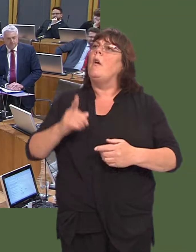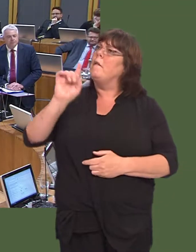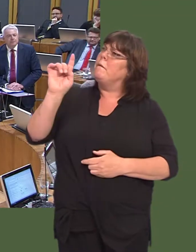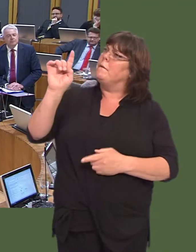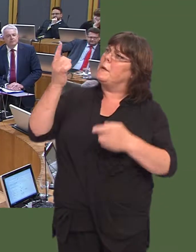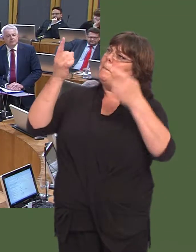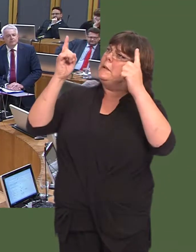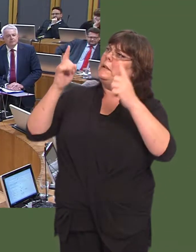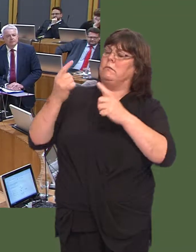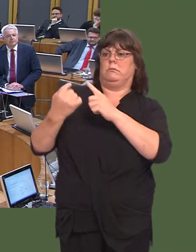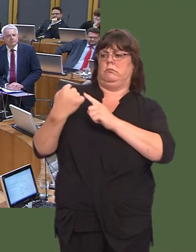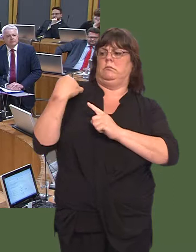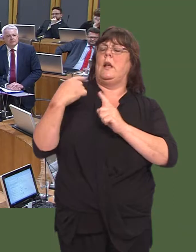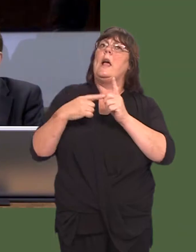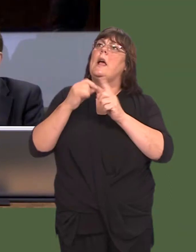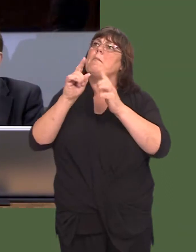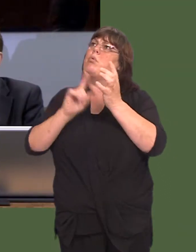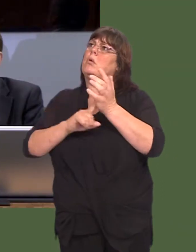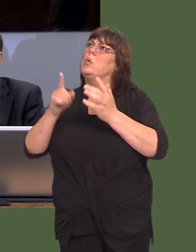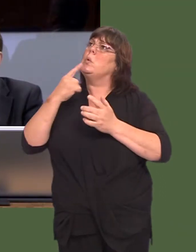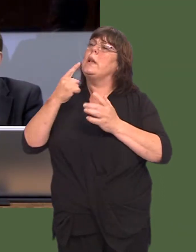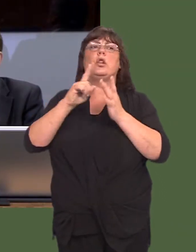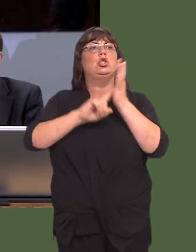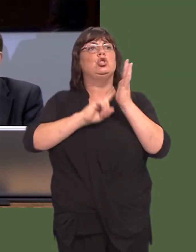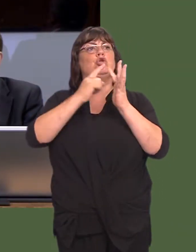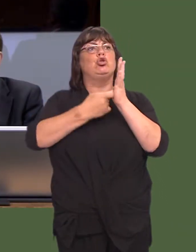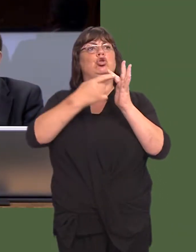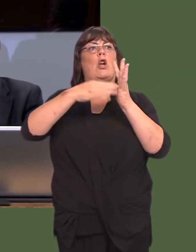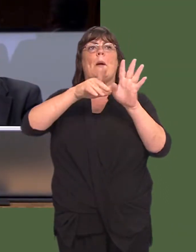Davies: First Minister, you said at the end of April that Jeremy Corbyn needed to prove